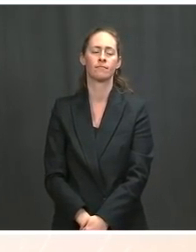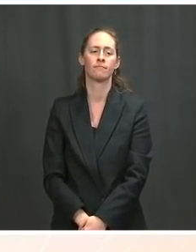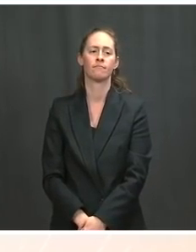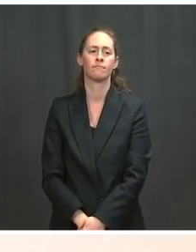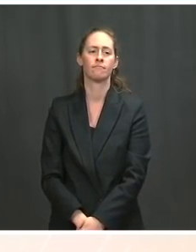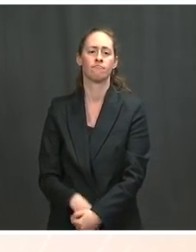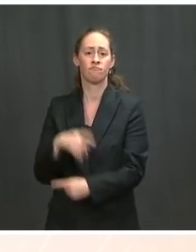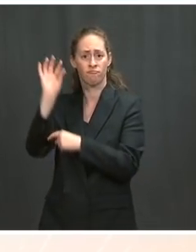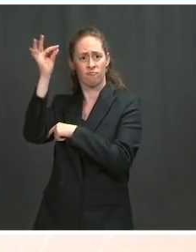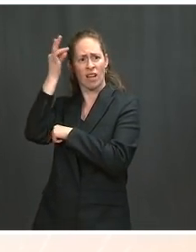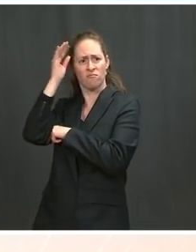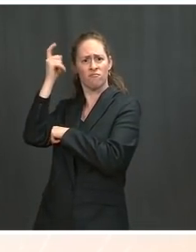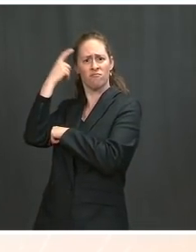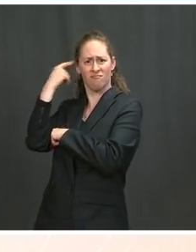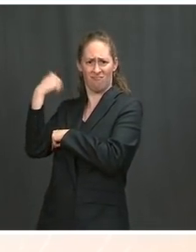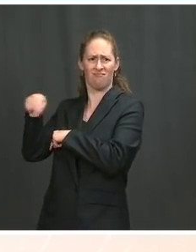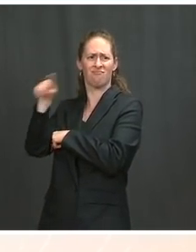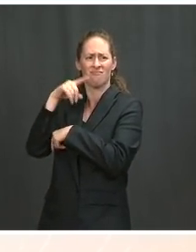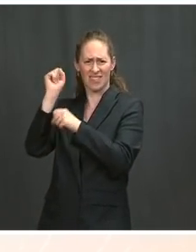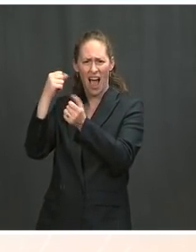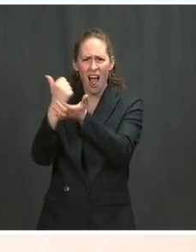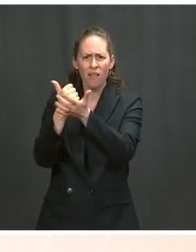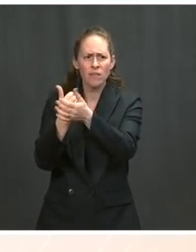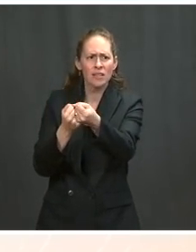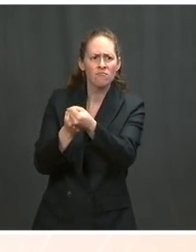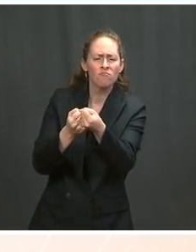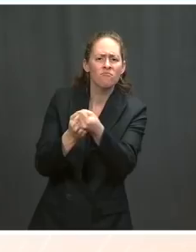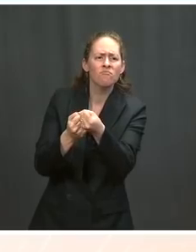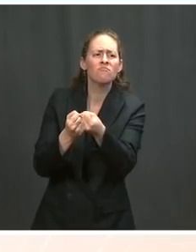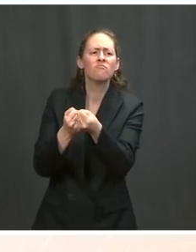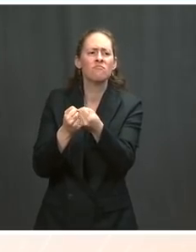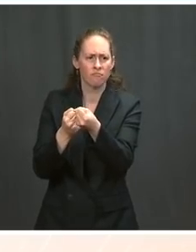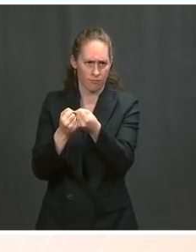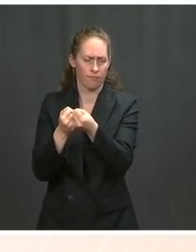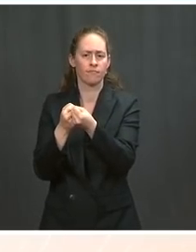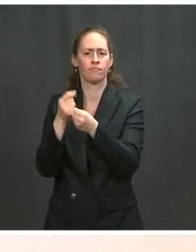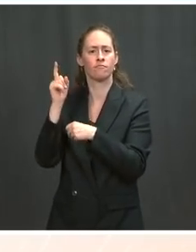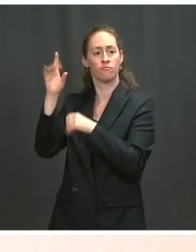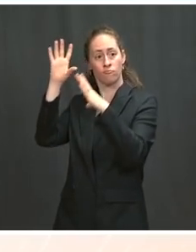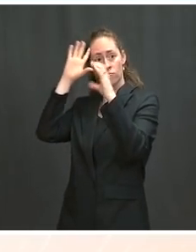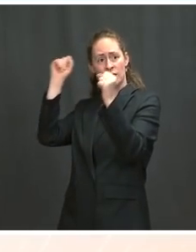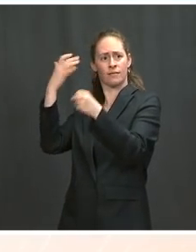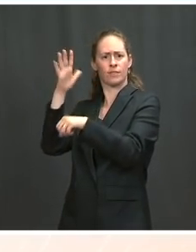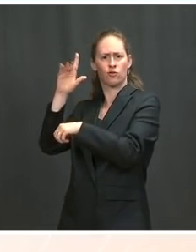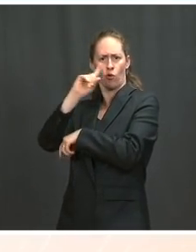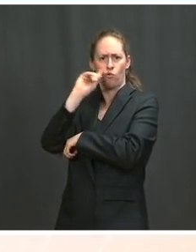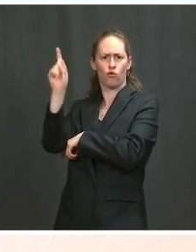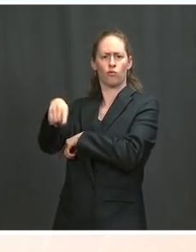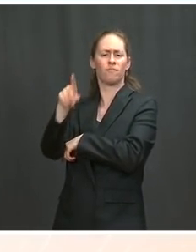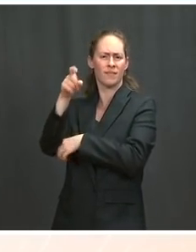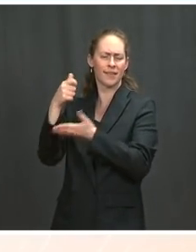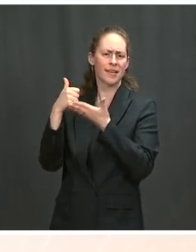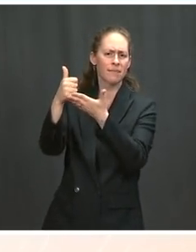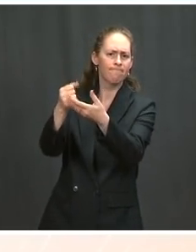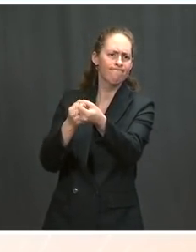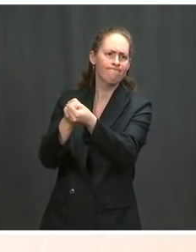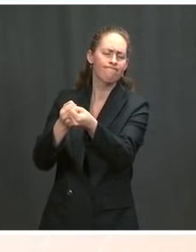We believe that it's important to increase cooperation, sharing of best practices between the public and private sector